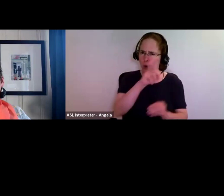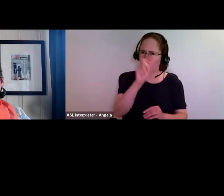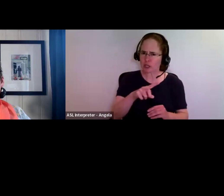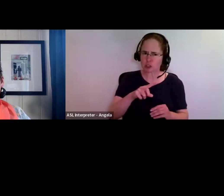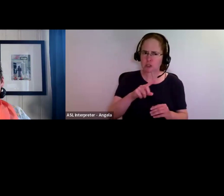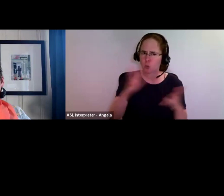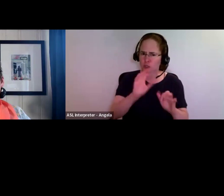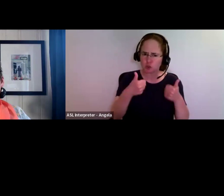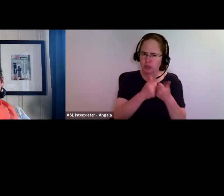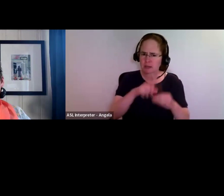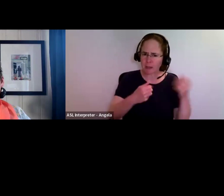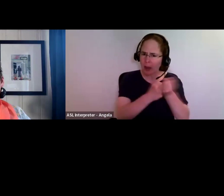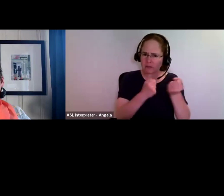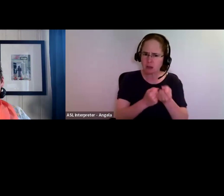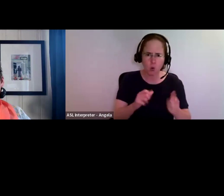challenging about advocating. Are we not doing that?